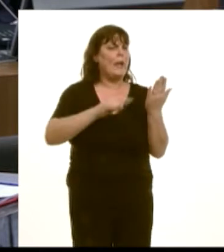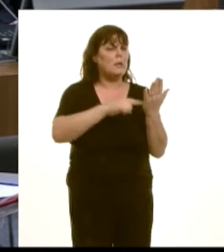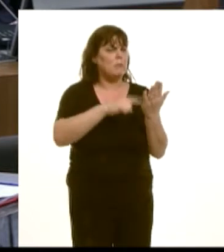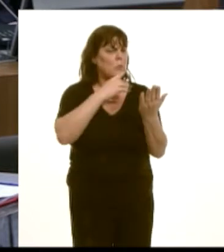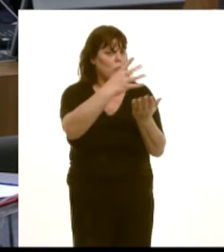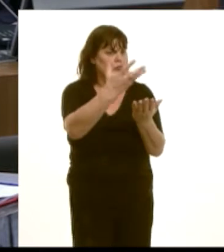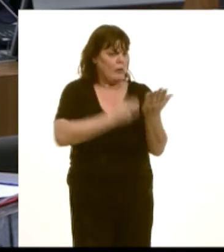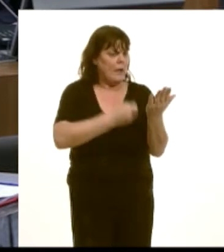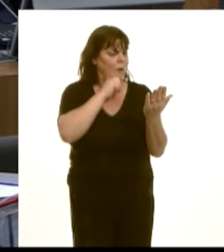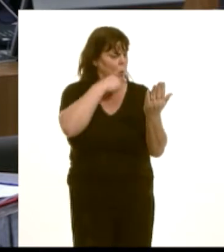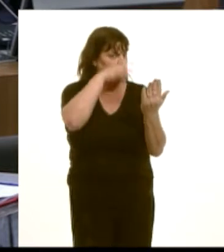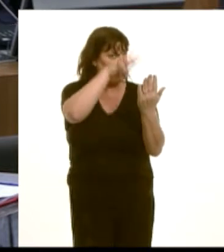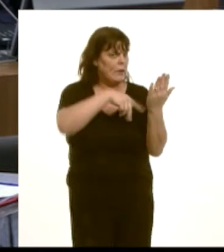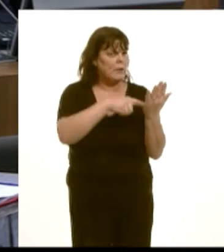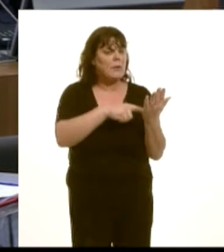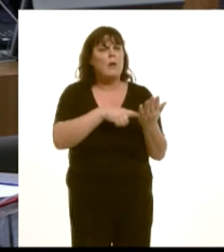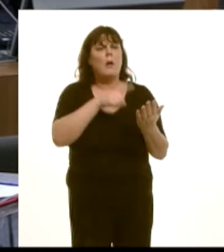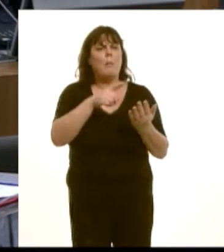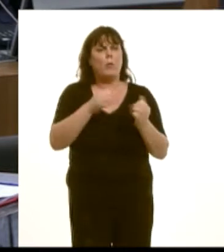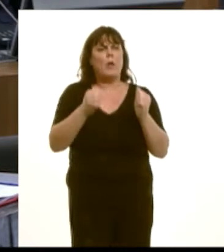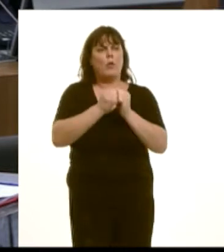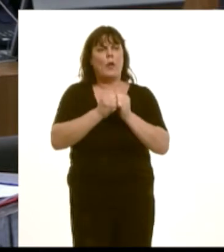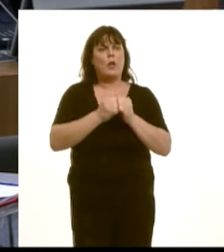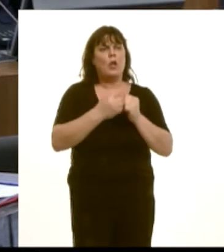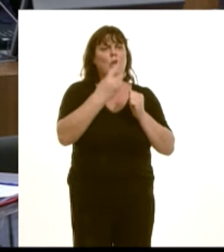arrives. We operate on the basis that Wales is underfunded to the tune of 300 million.